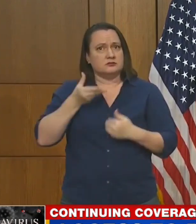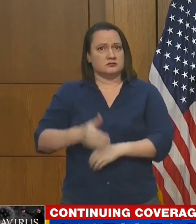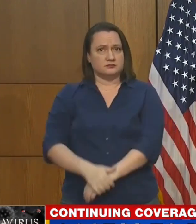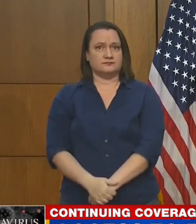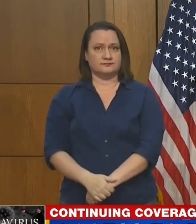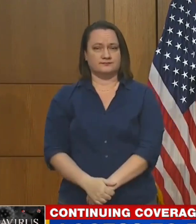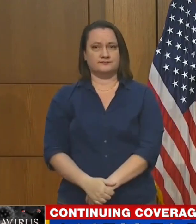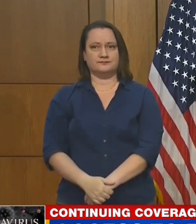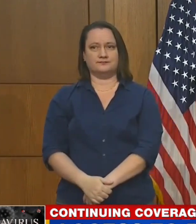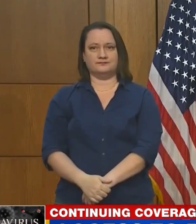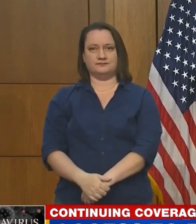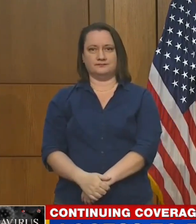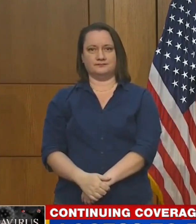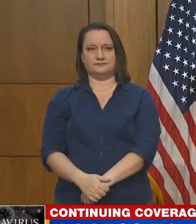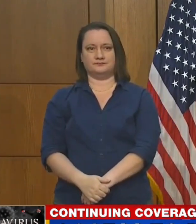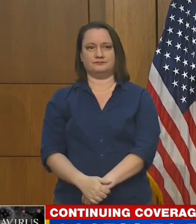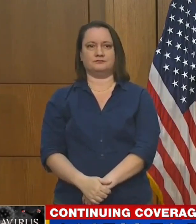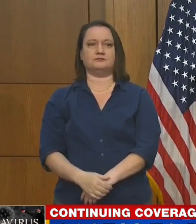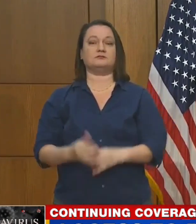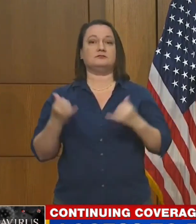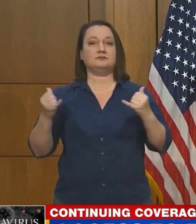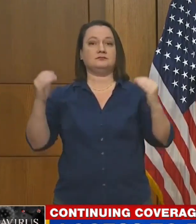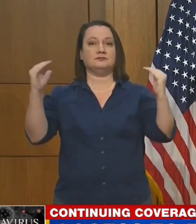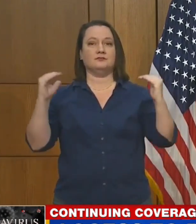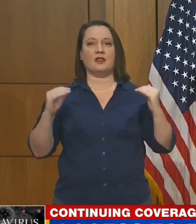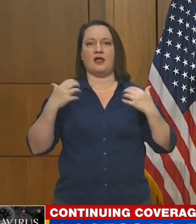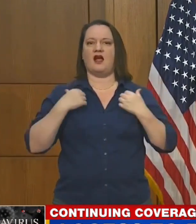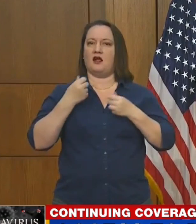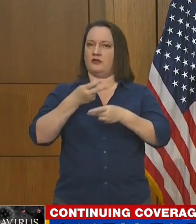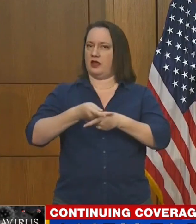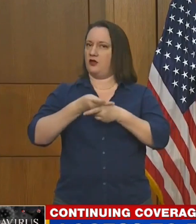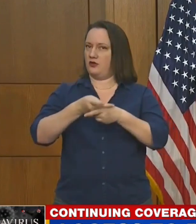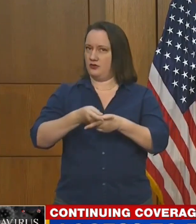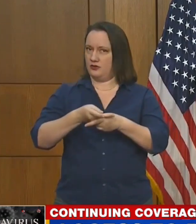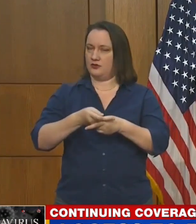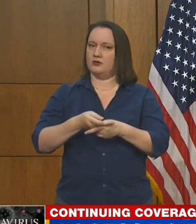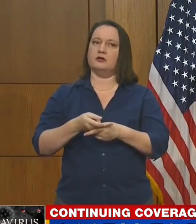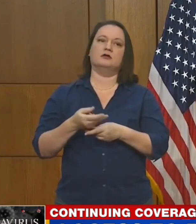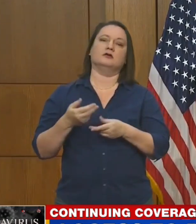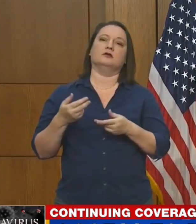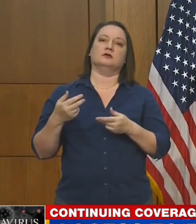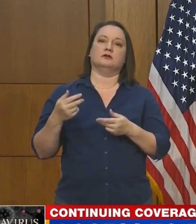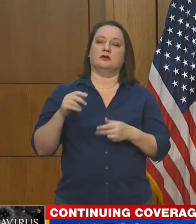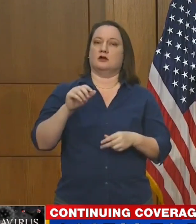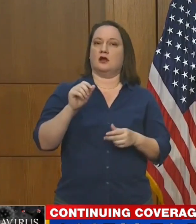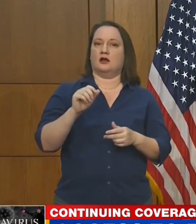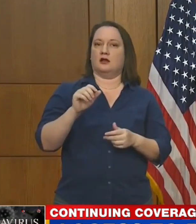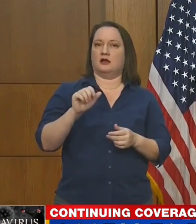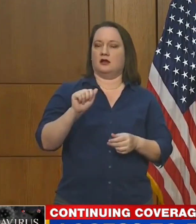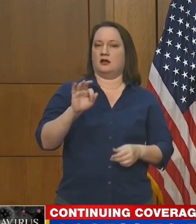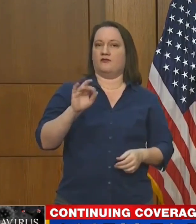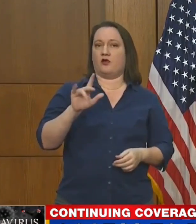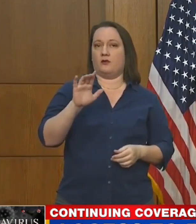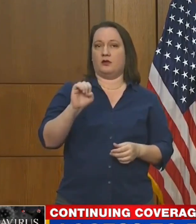WILL MAKE SURE THEY HAVE IT THEY JUST NEED TO PLEASE LET US KNOW. NOW I WANT TO TALK A BIT